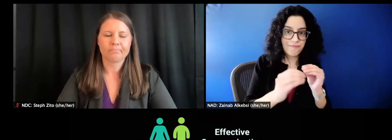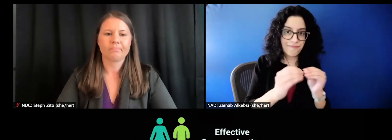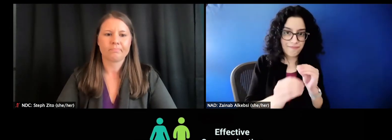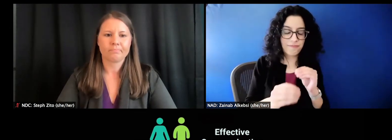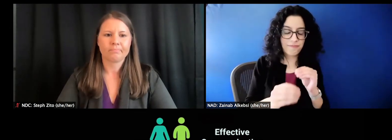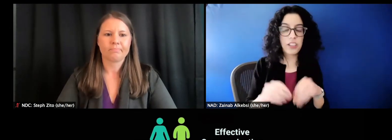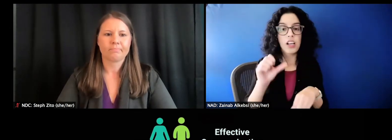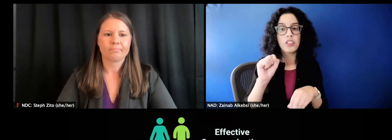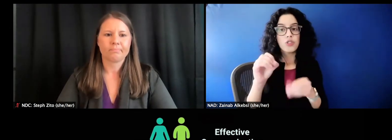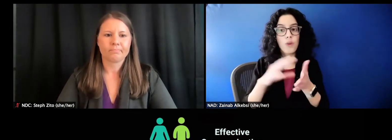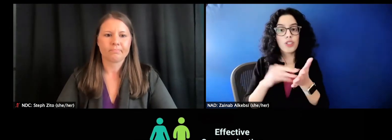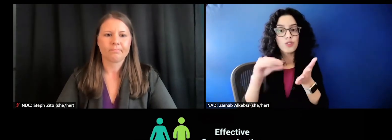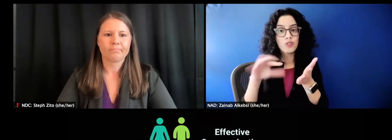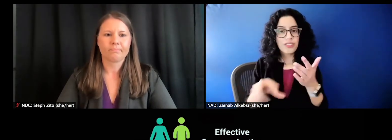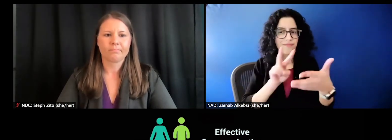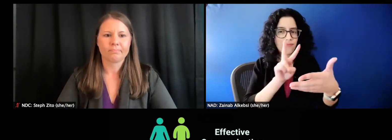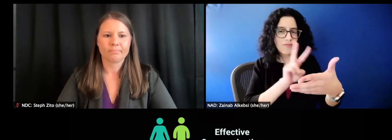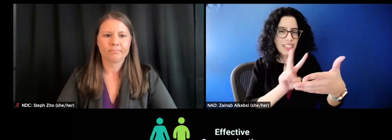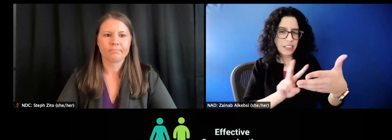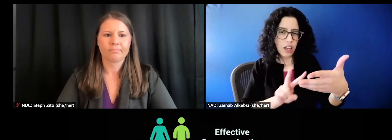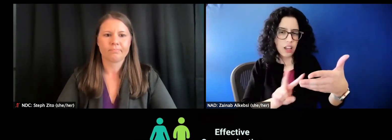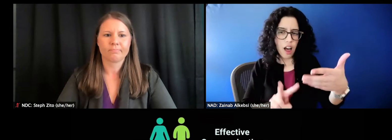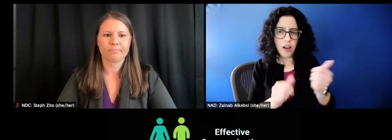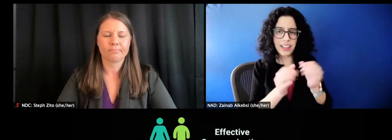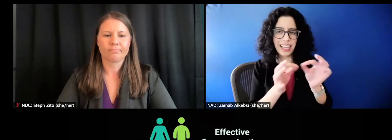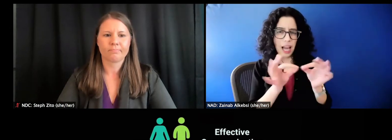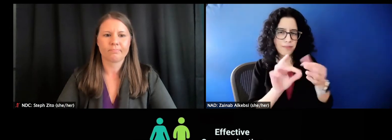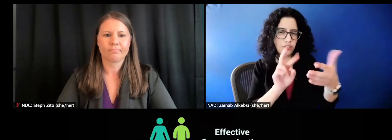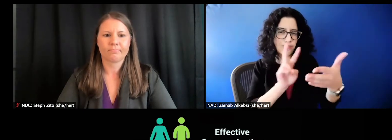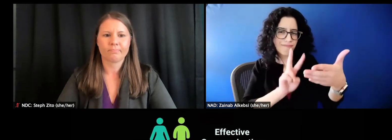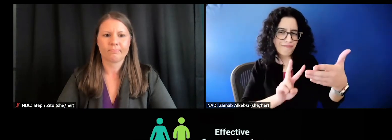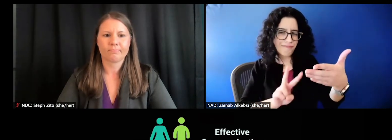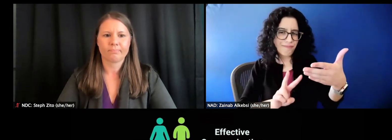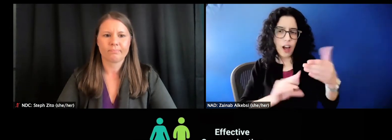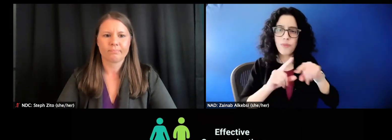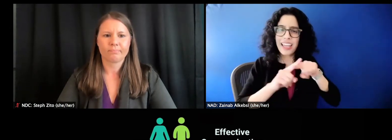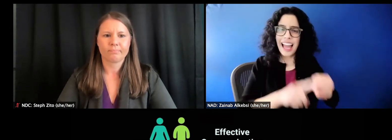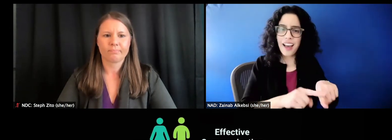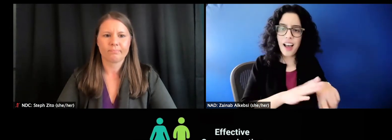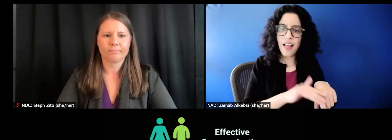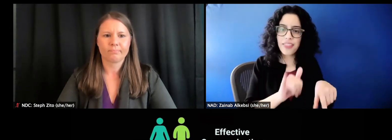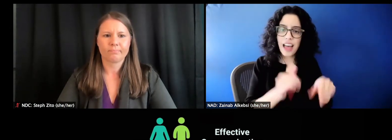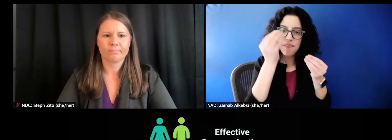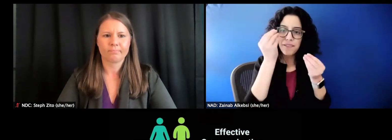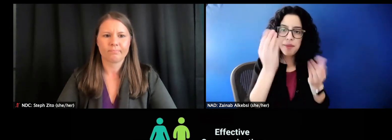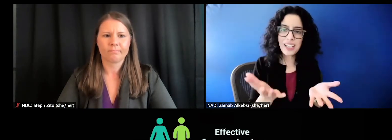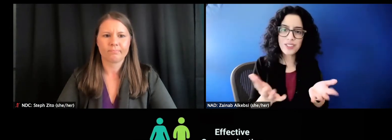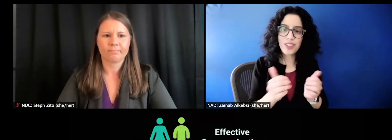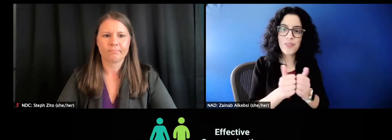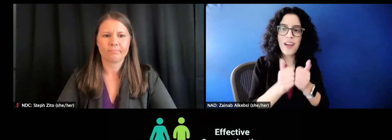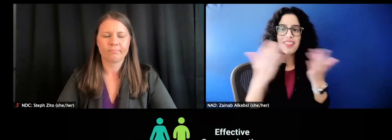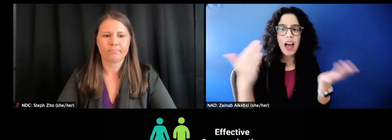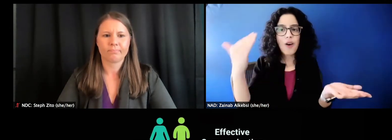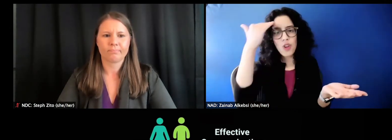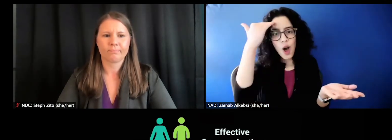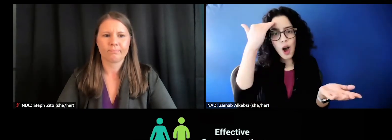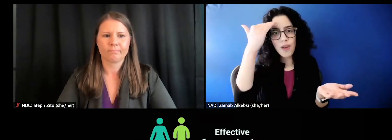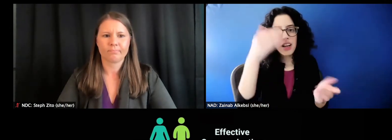So the student is reading along with the captions, and relying on that information without knowing